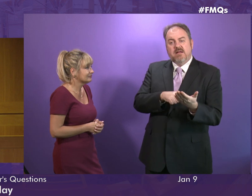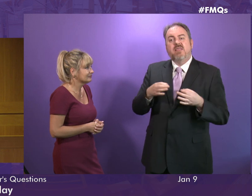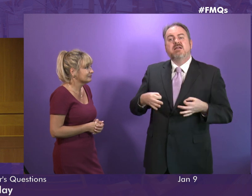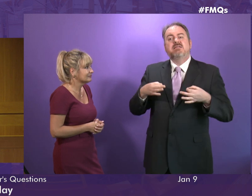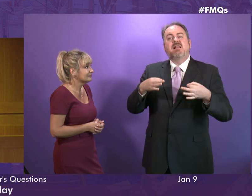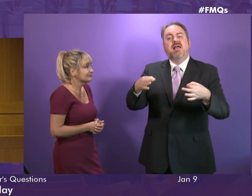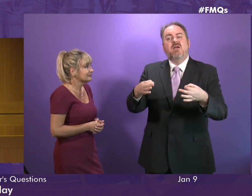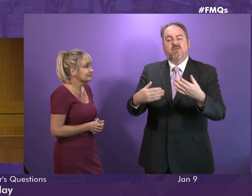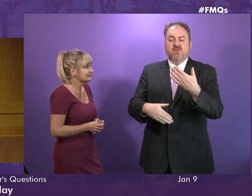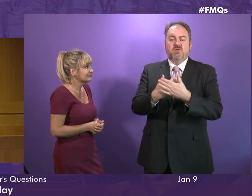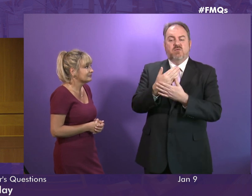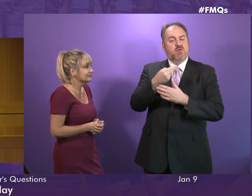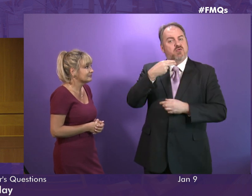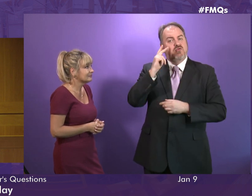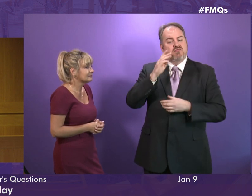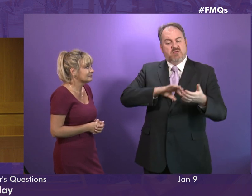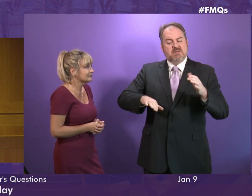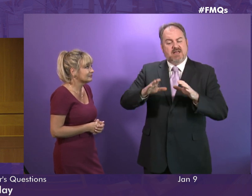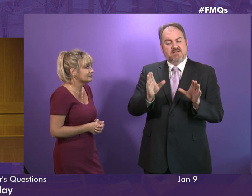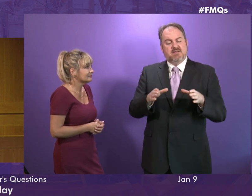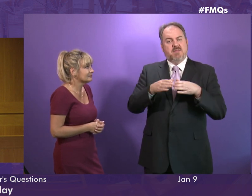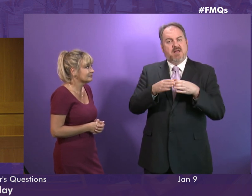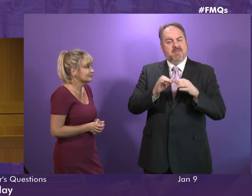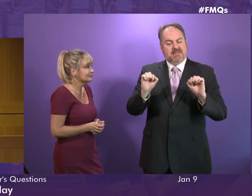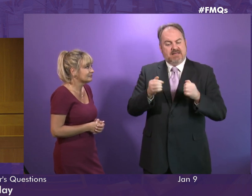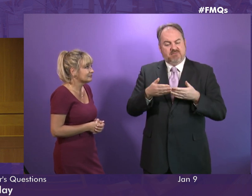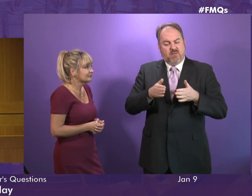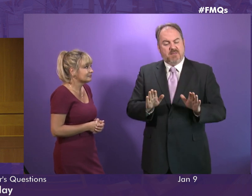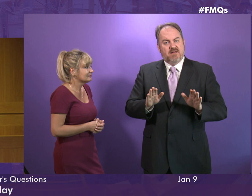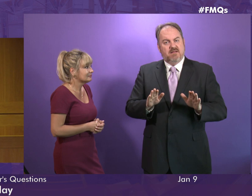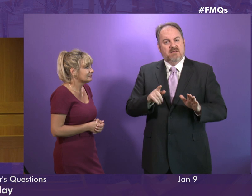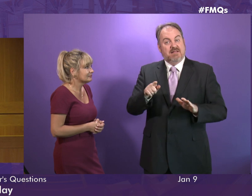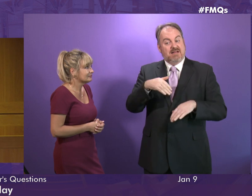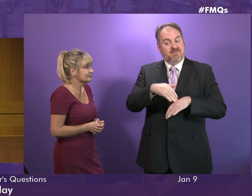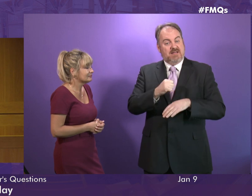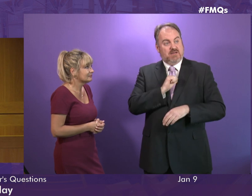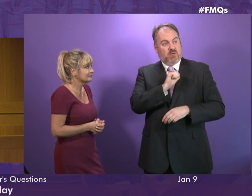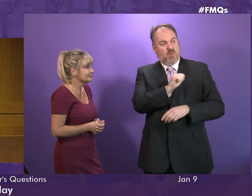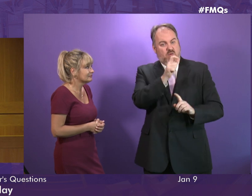neurosciences has anything to do with the case of your constituent” and that my